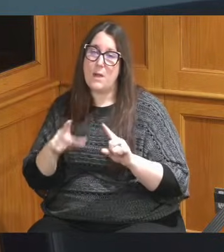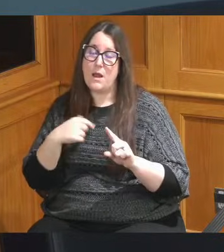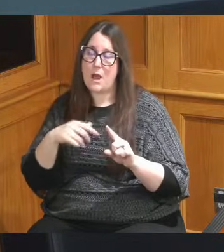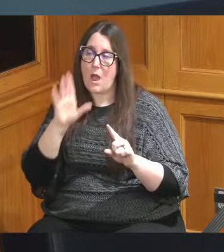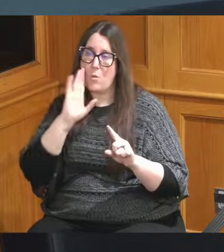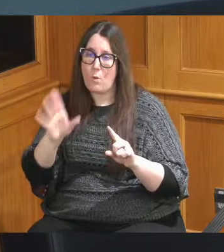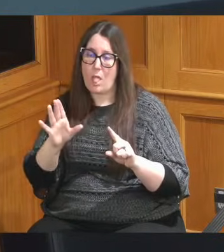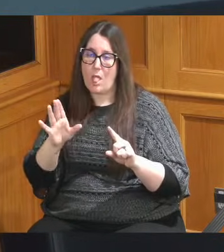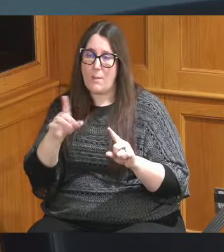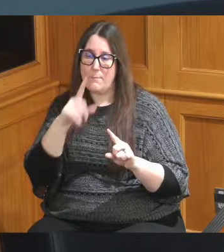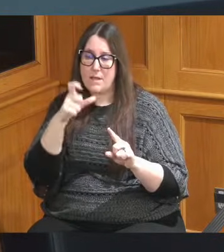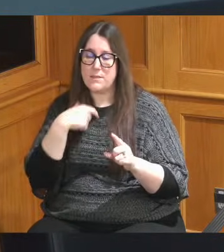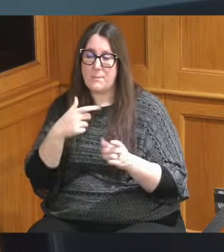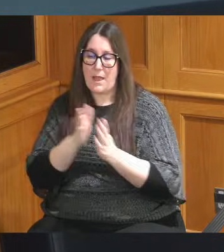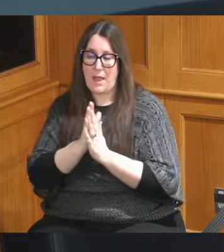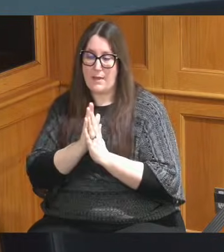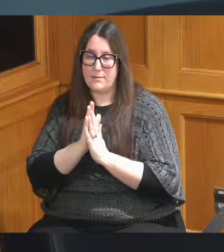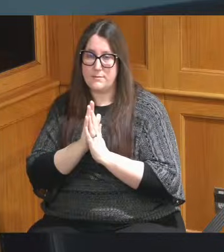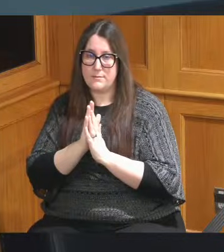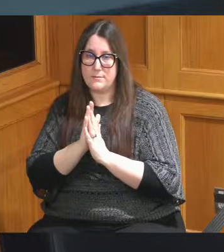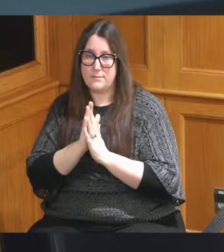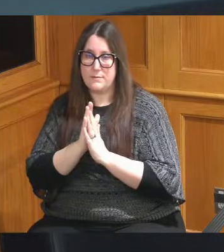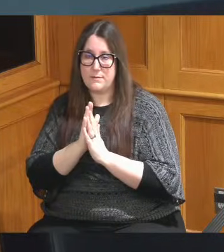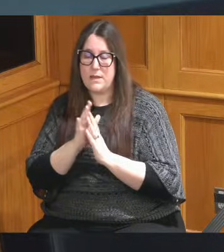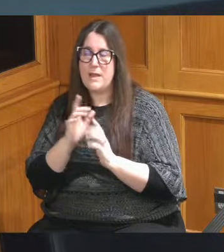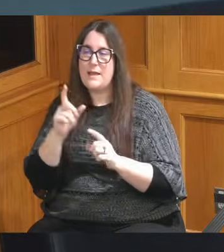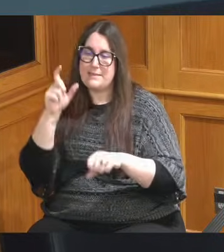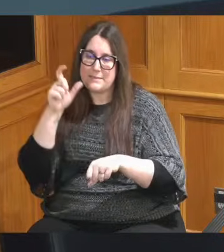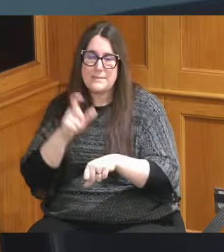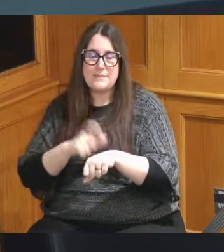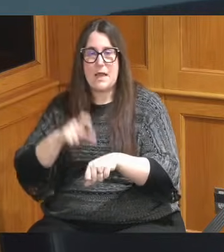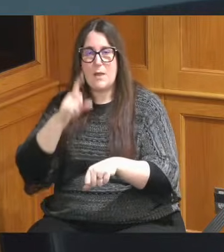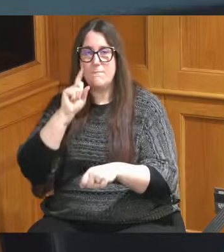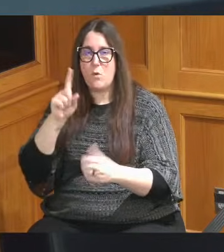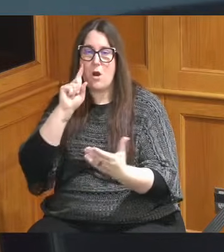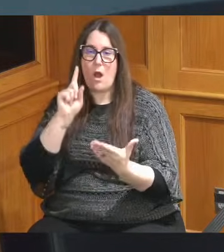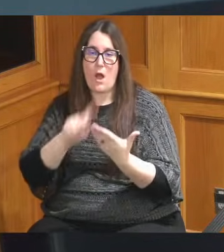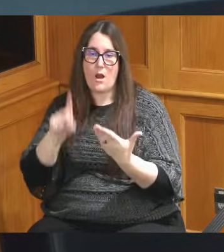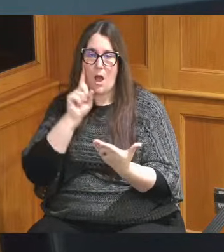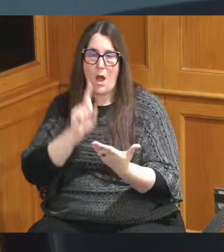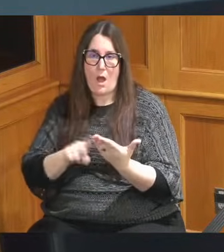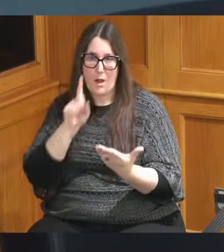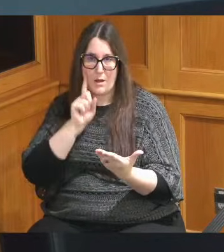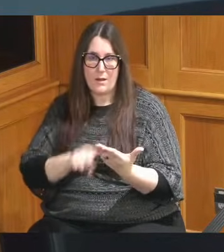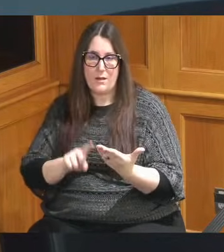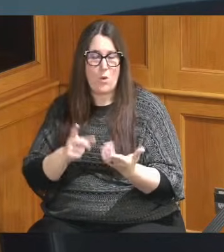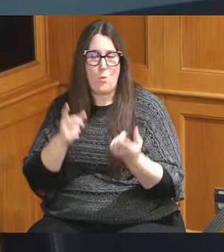for it. It's time for an audit. What happened with the hund00 million so that we can get right to the